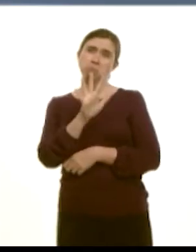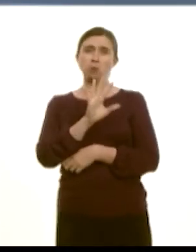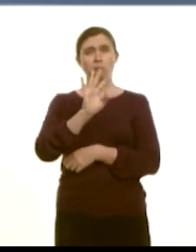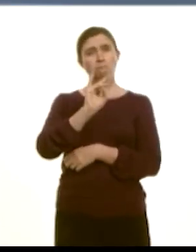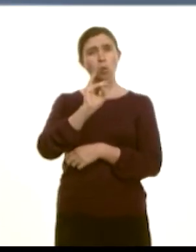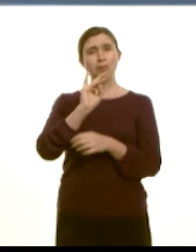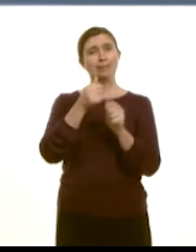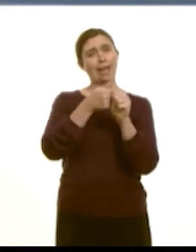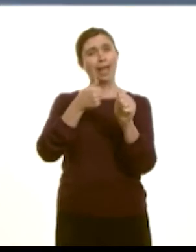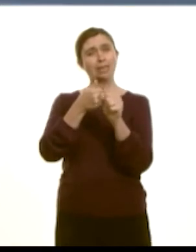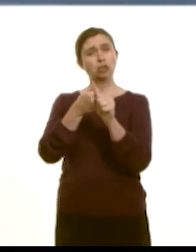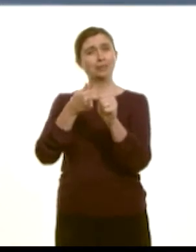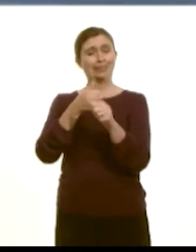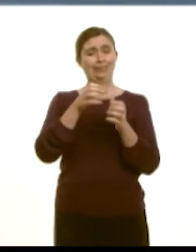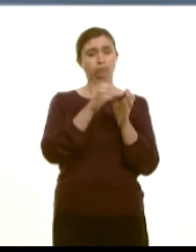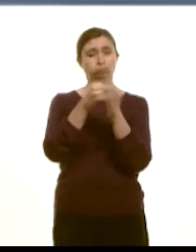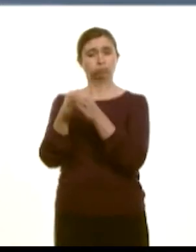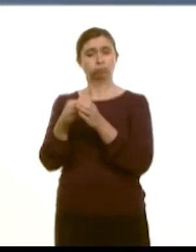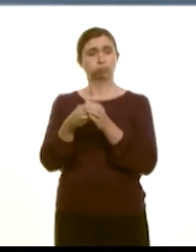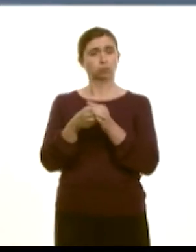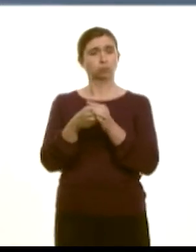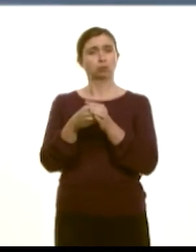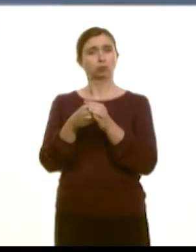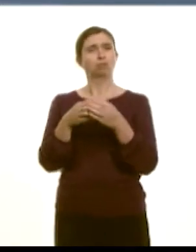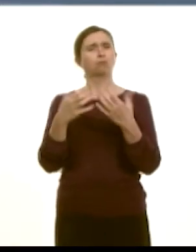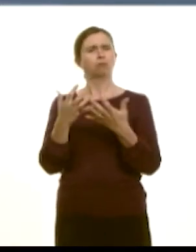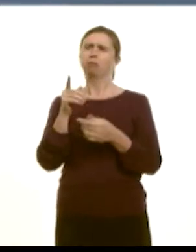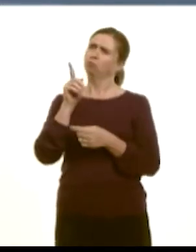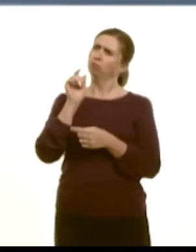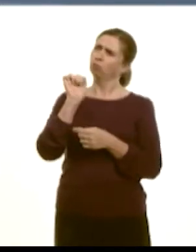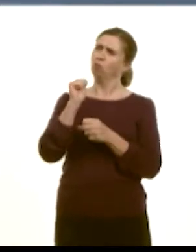agencies recruiting these teachers, can you tell us what discussions your Government has